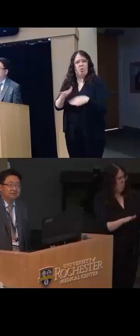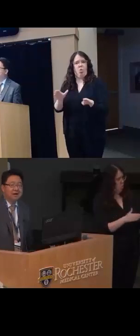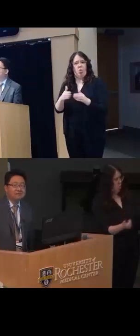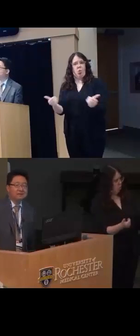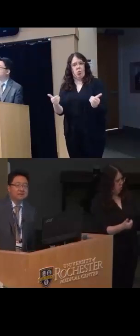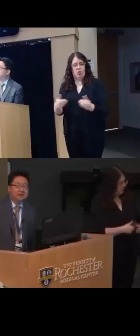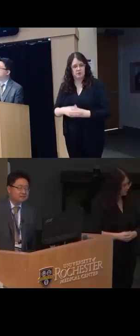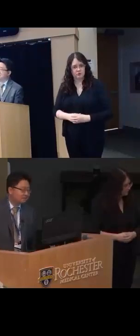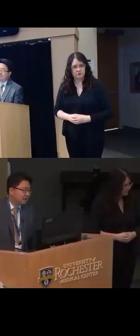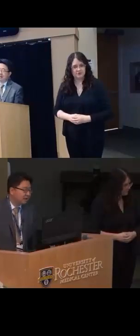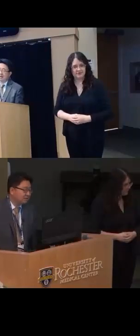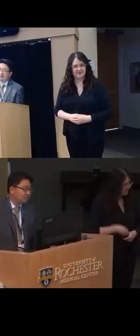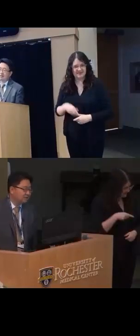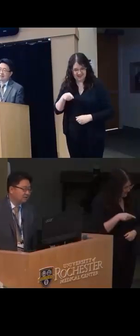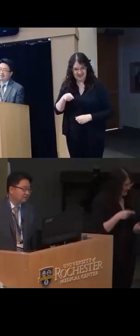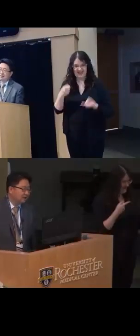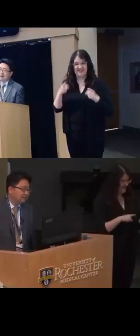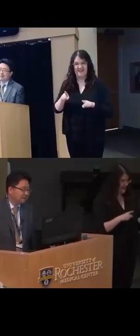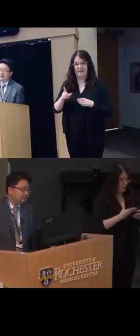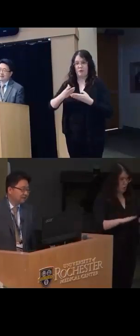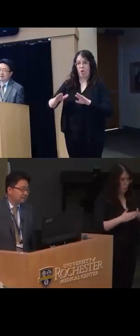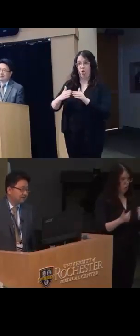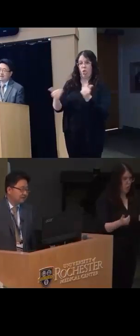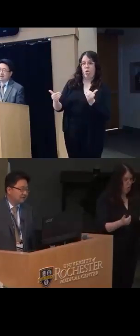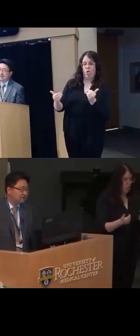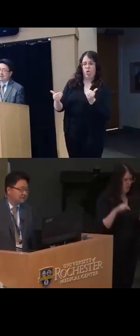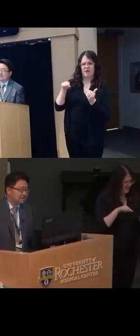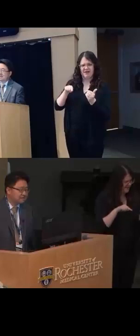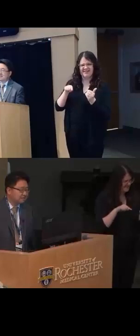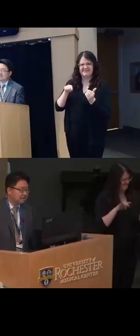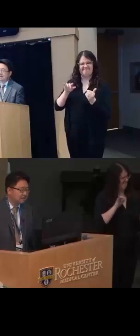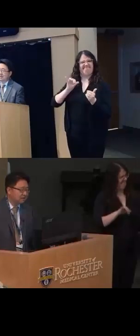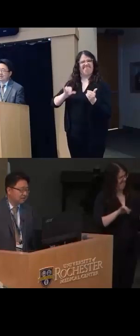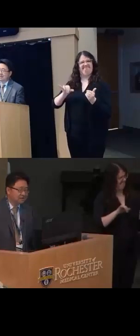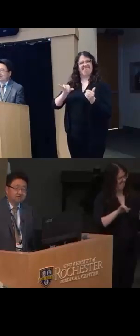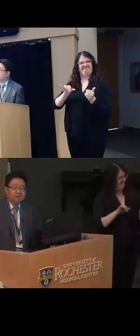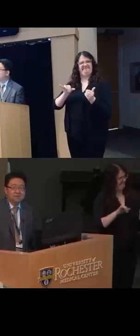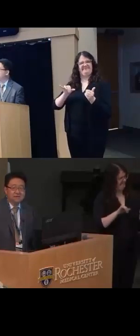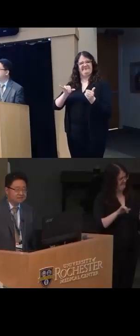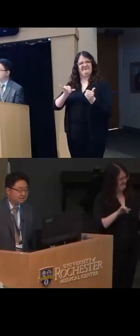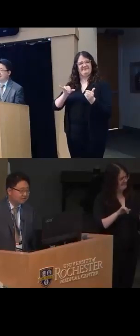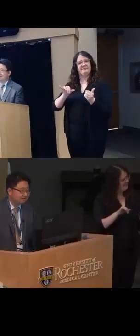and while we did that somehow we have ended up creating a sense of eroded sense